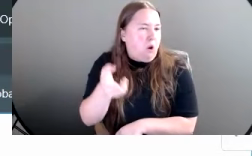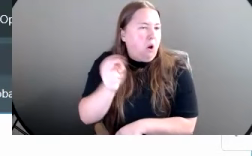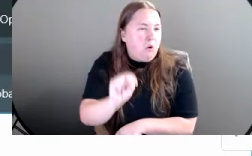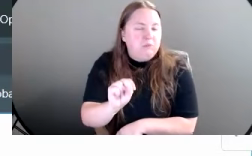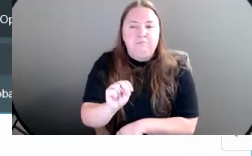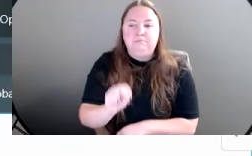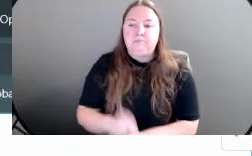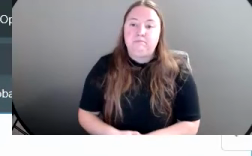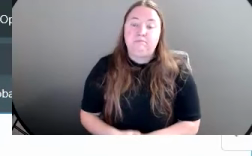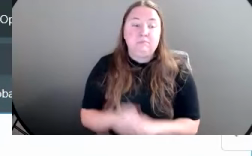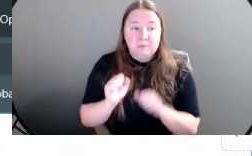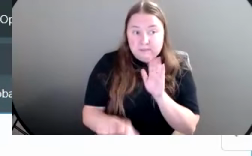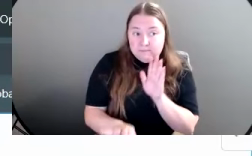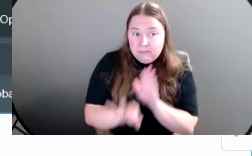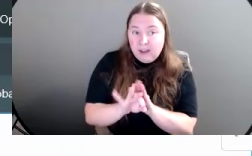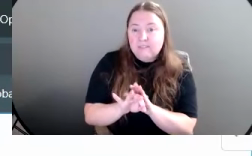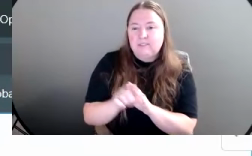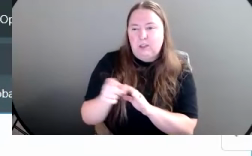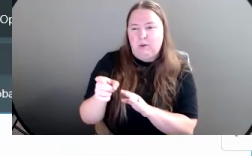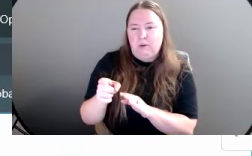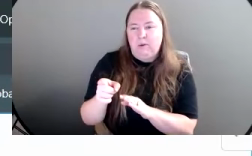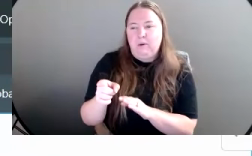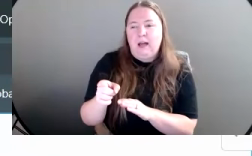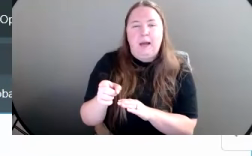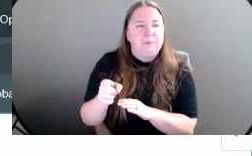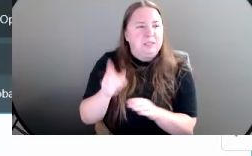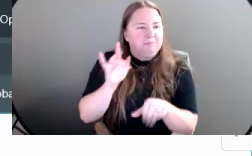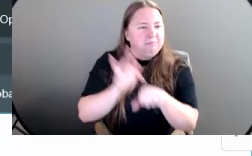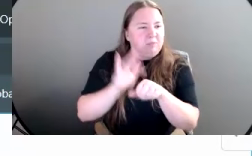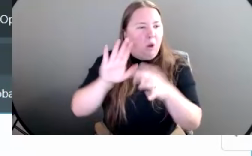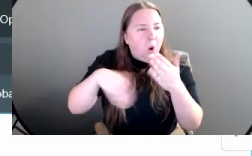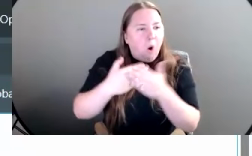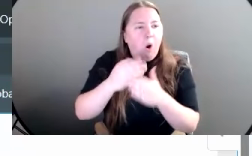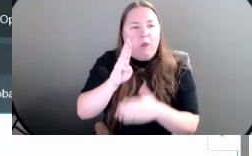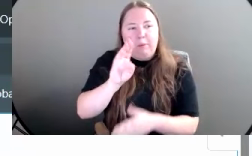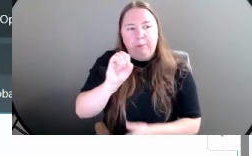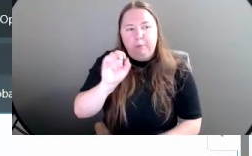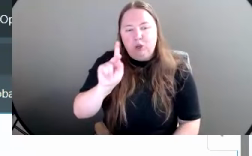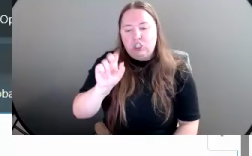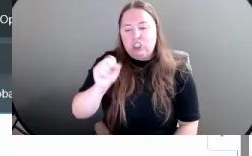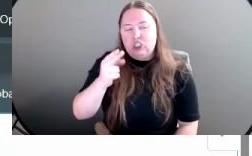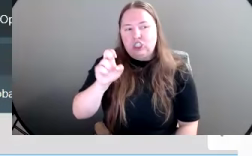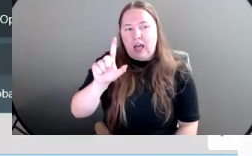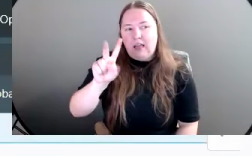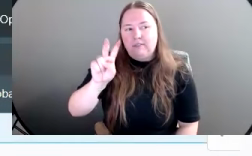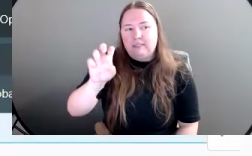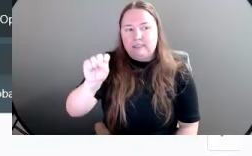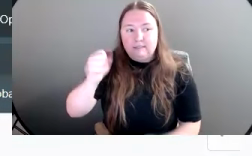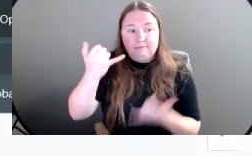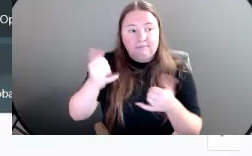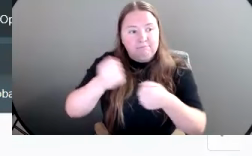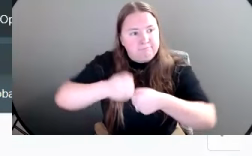And I went to Campus Bookshelf, so I'm going to go to all the bookshelves now. And it's going to show me,